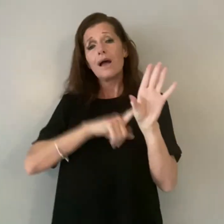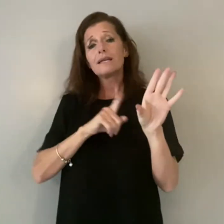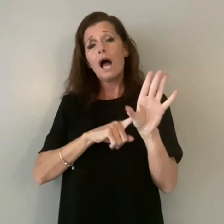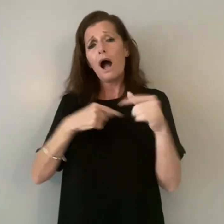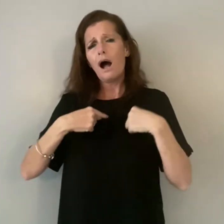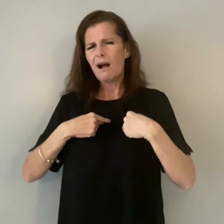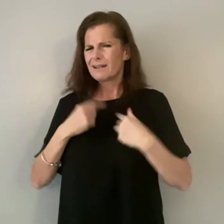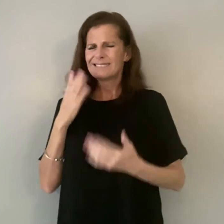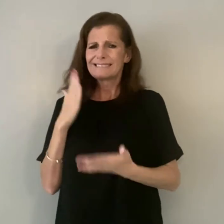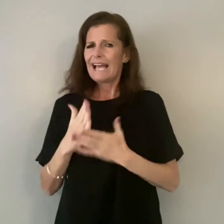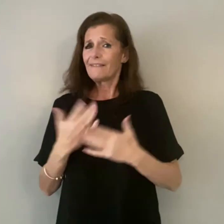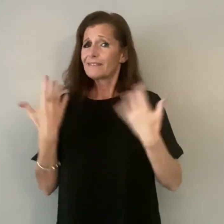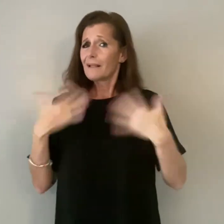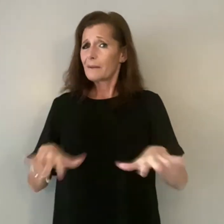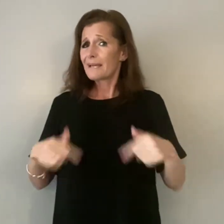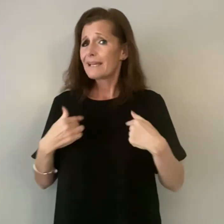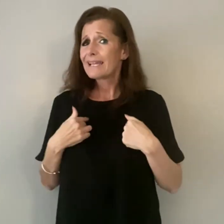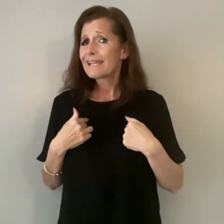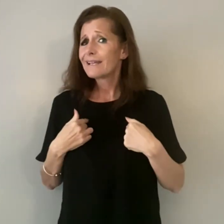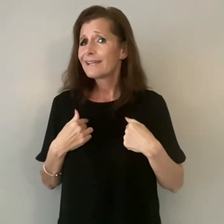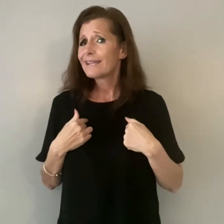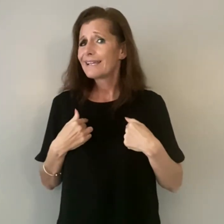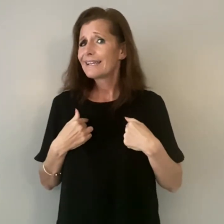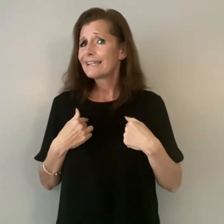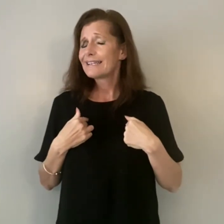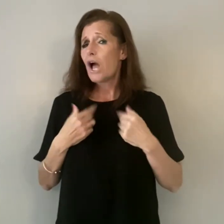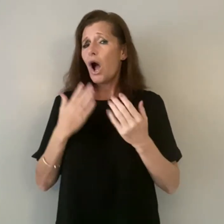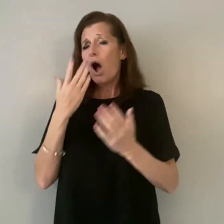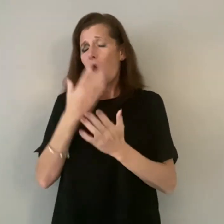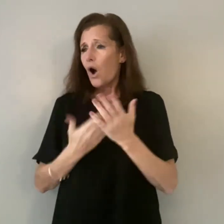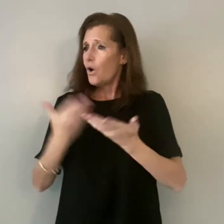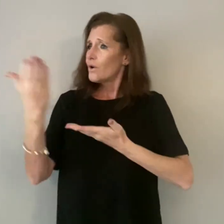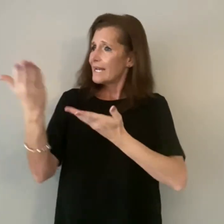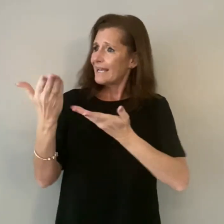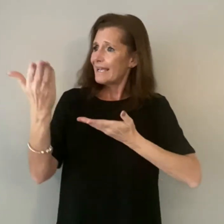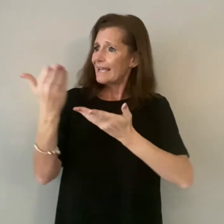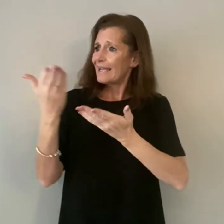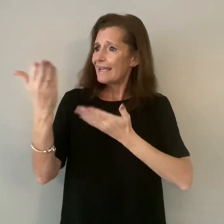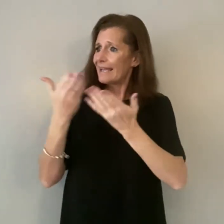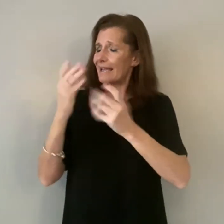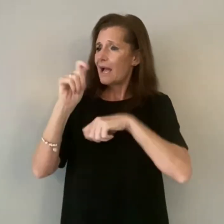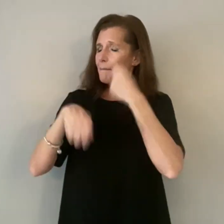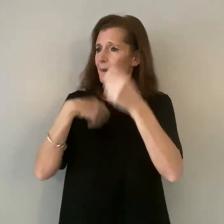I know when I was younger I definitely might have done that. And it's only through conversations with other people